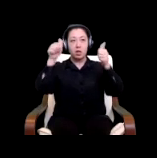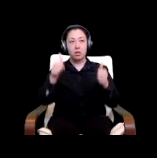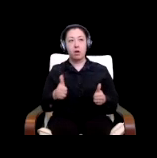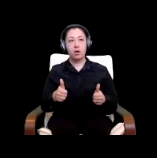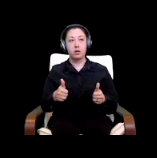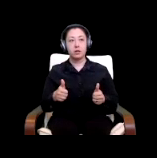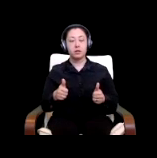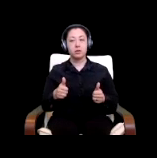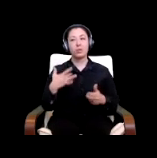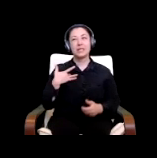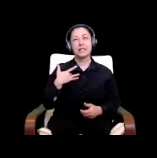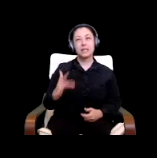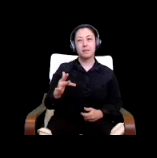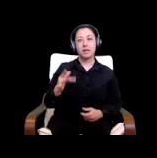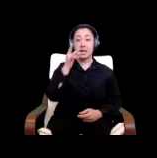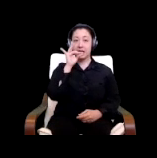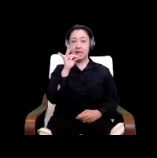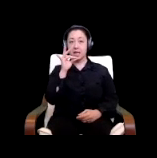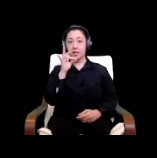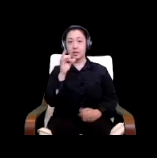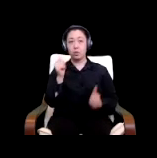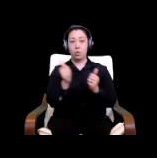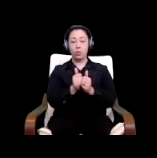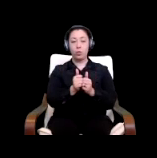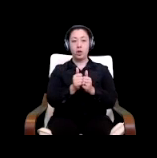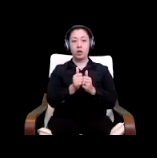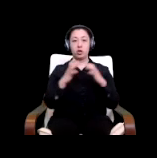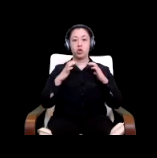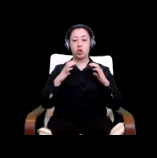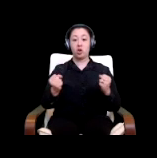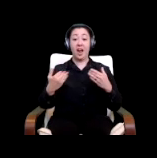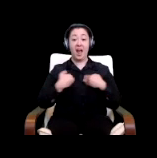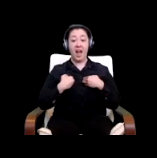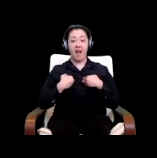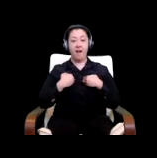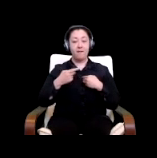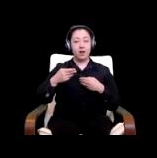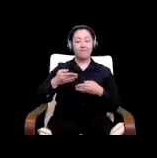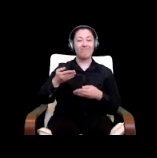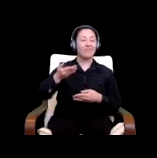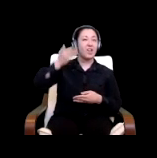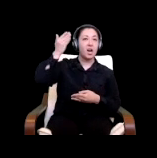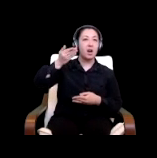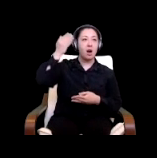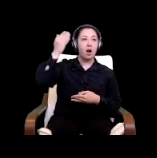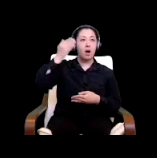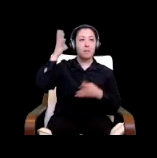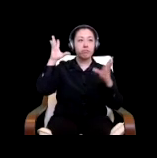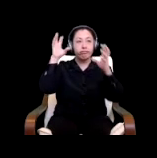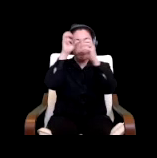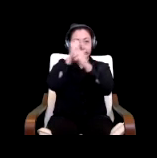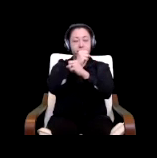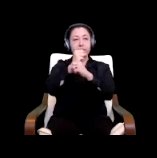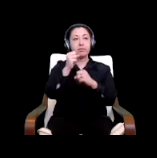kids with CHARGE, they have a upper visual field loss meaning they do not access or cannot